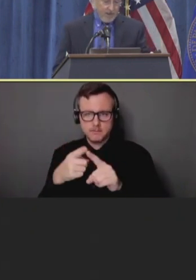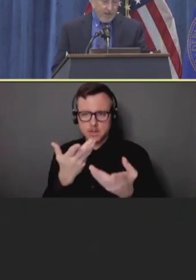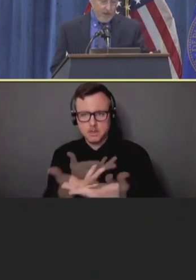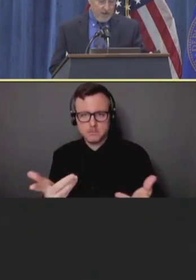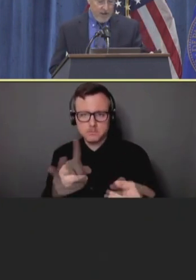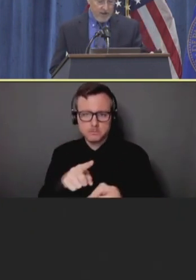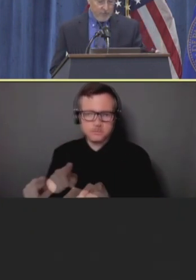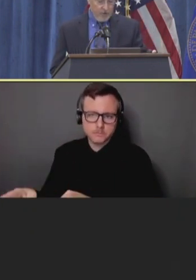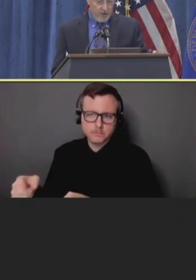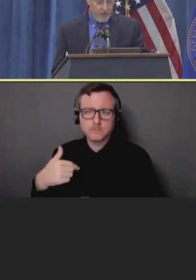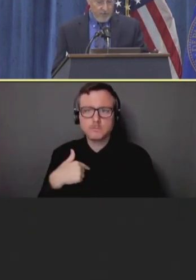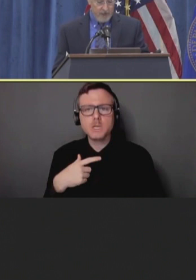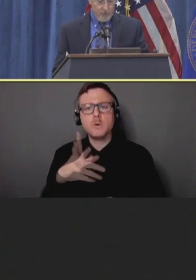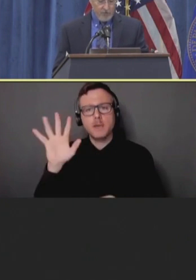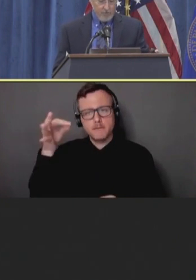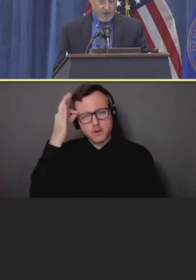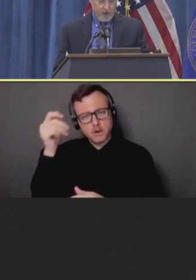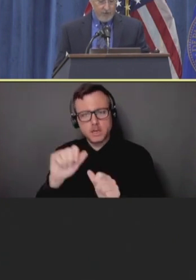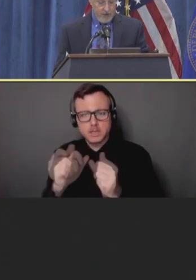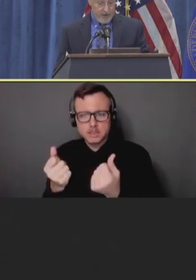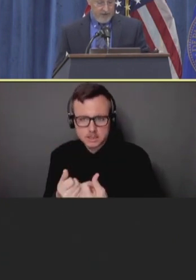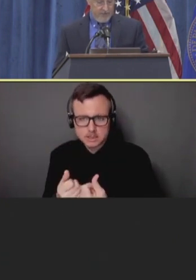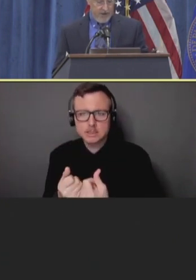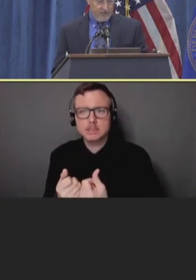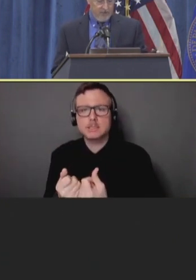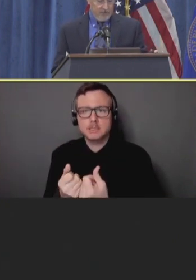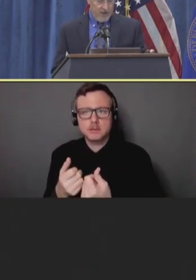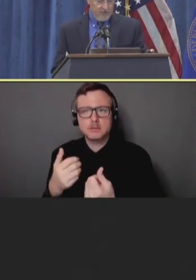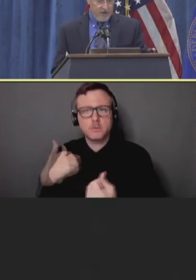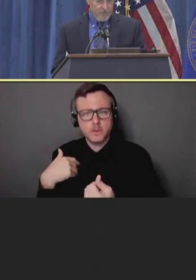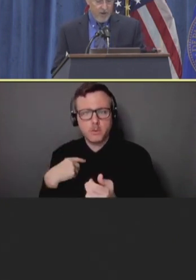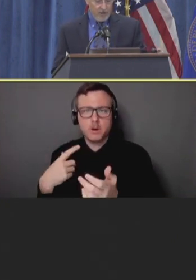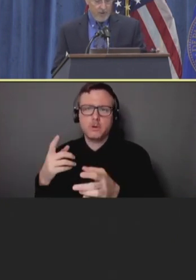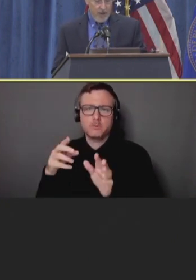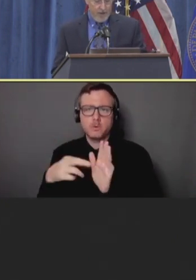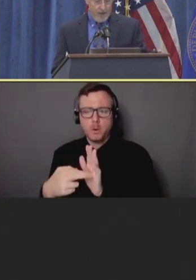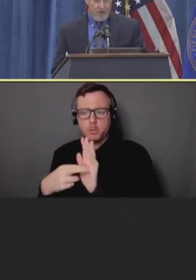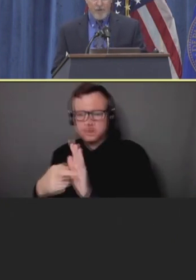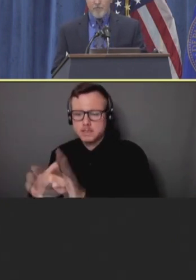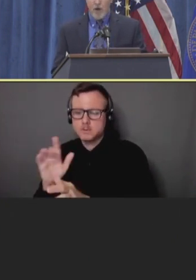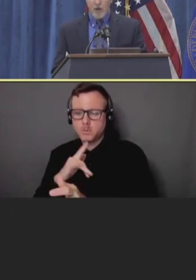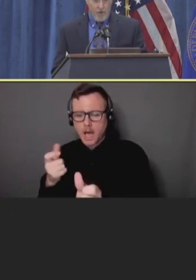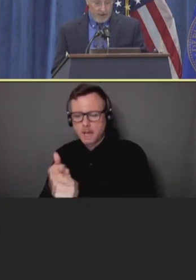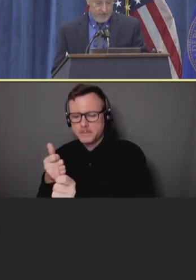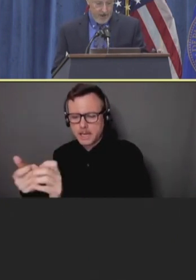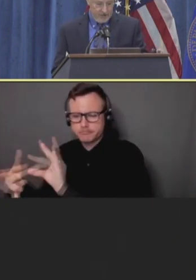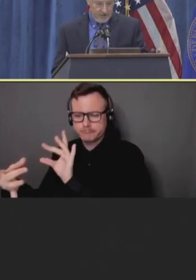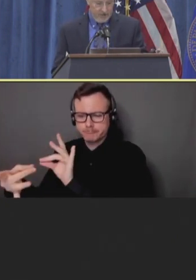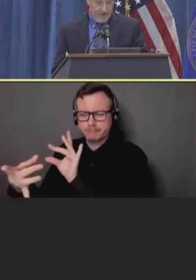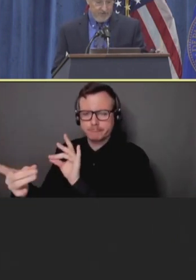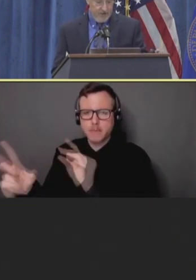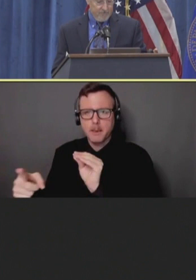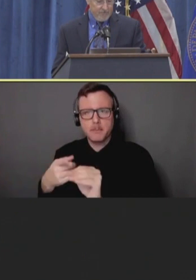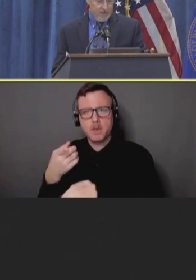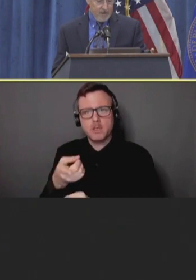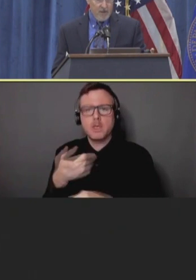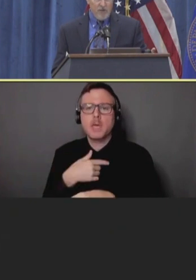Next, we'll hear from experts about COVID-19 vaccine safety, followed by a panel about monkeypox vaccine safety.